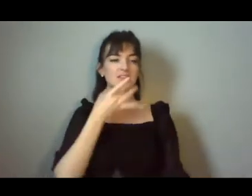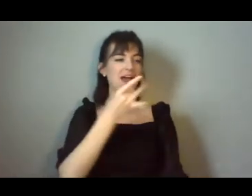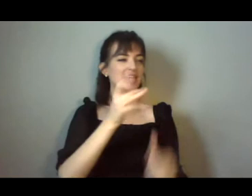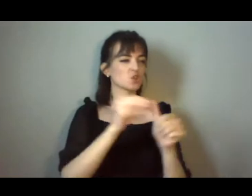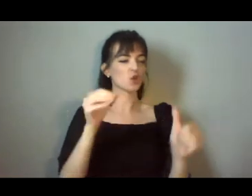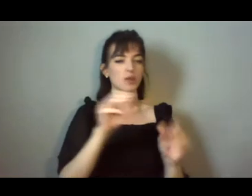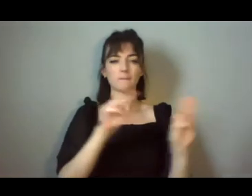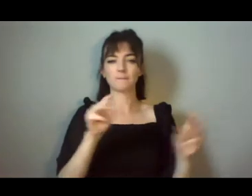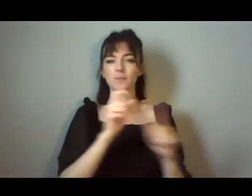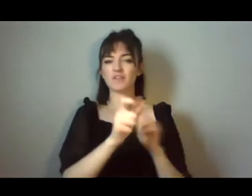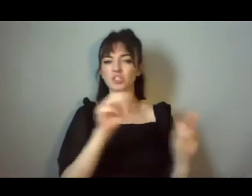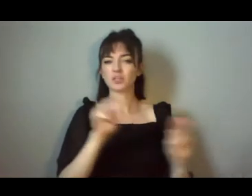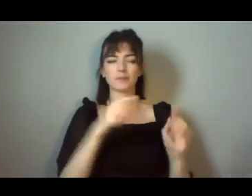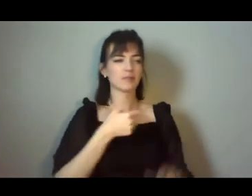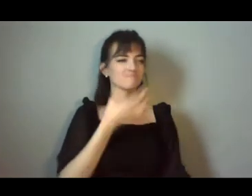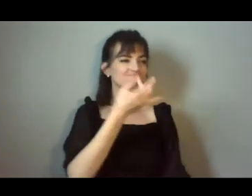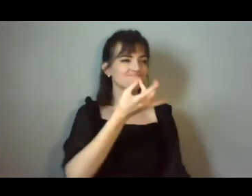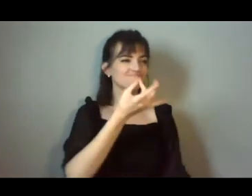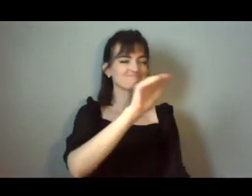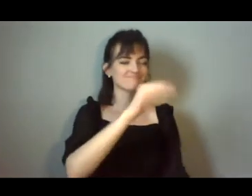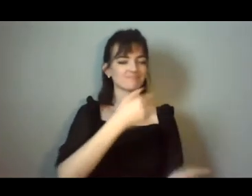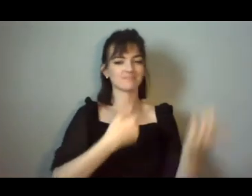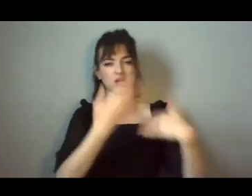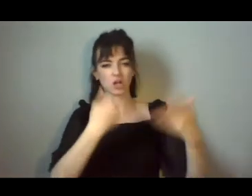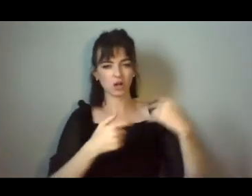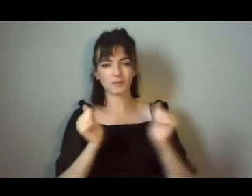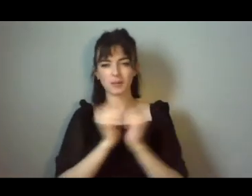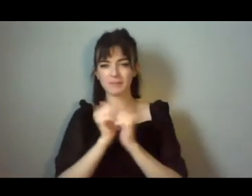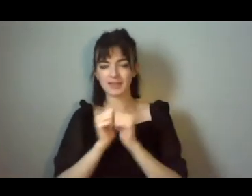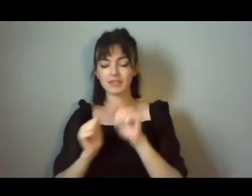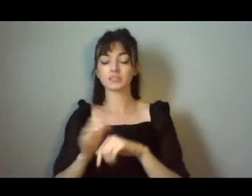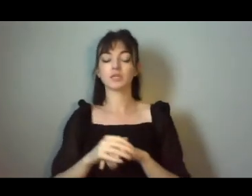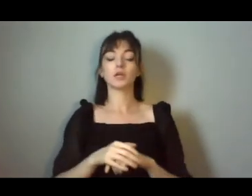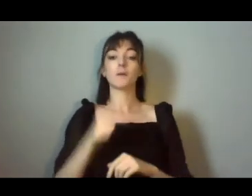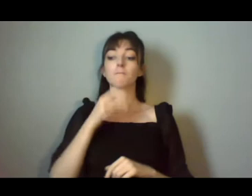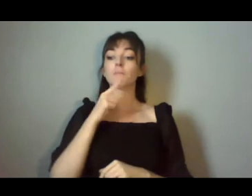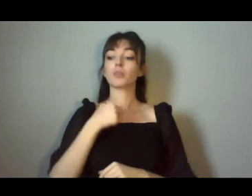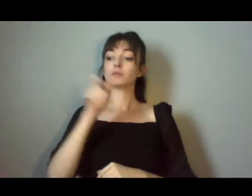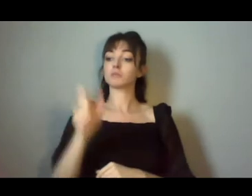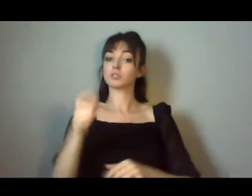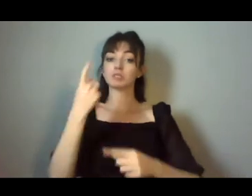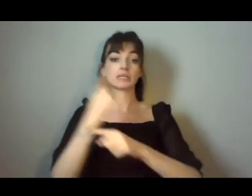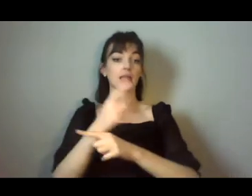client meetings for example. But that person is there in his or her capacity as a facilitator.